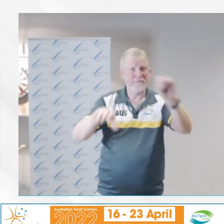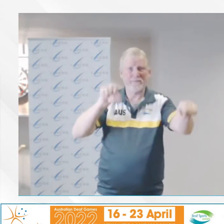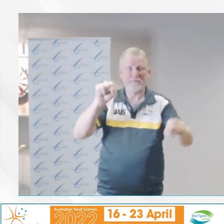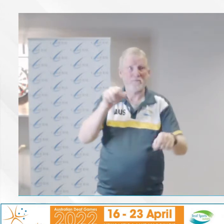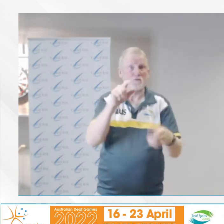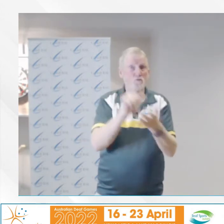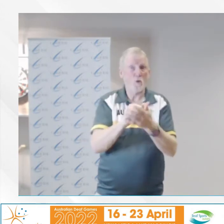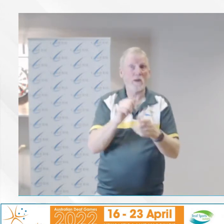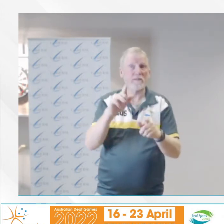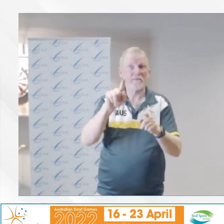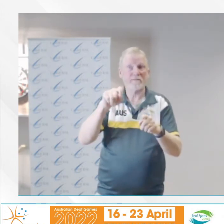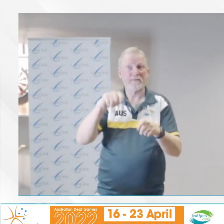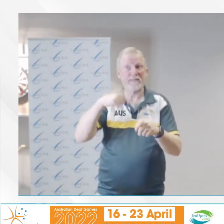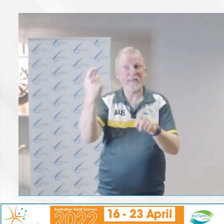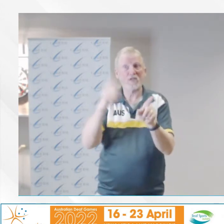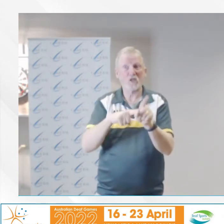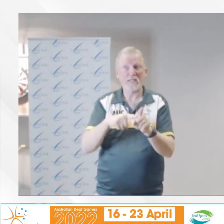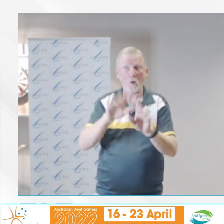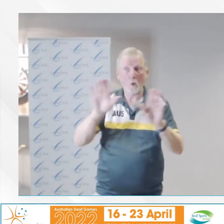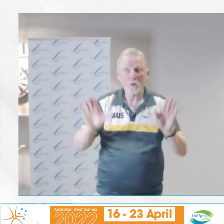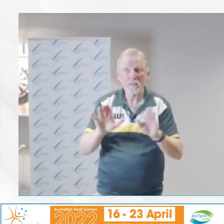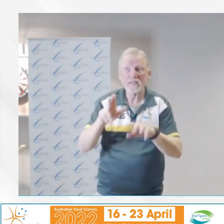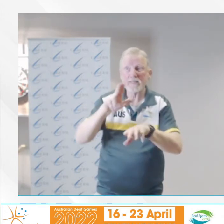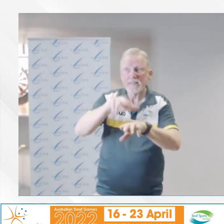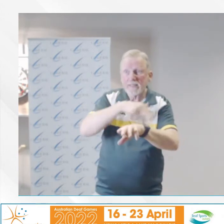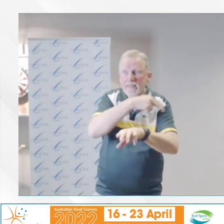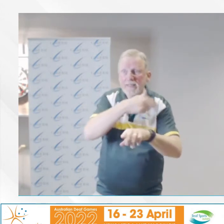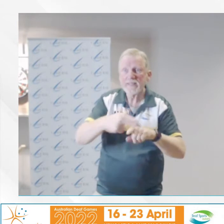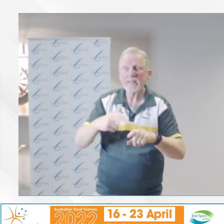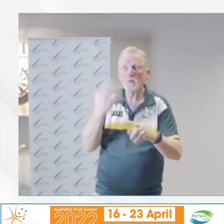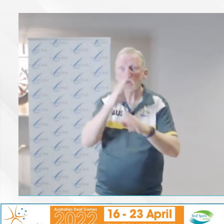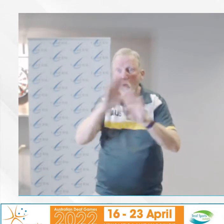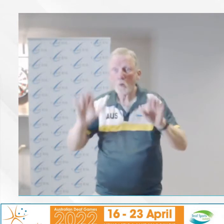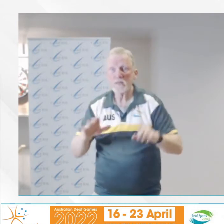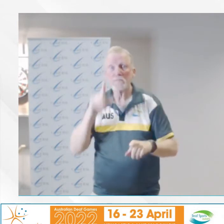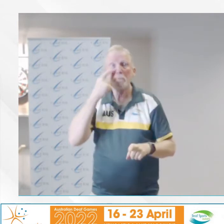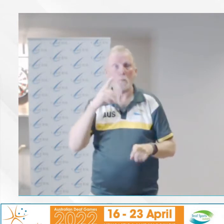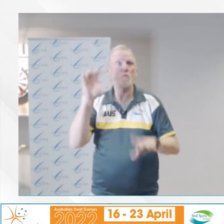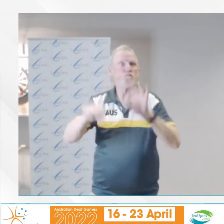because we know that it's going to get picked up really quickly it coincides with the easter school